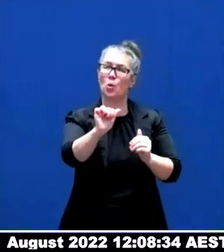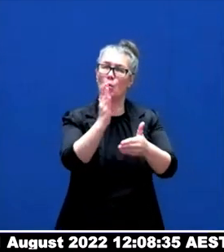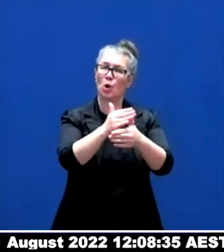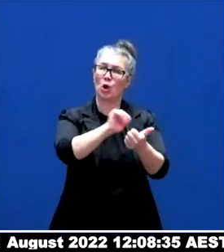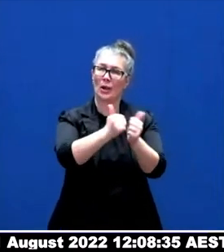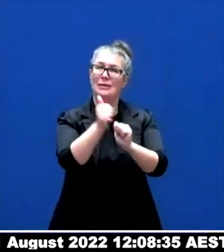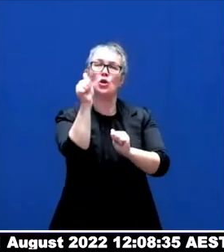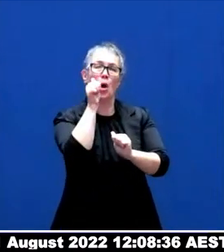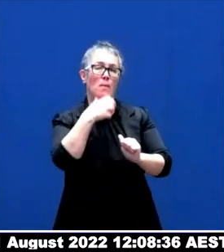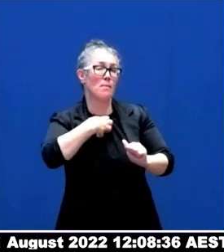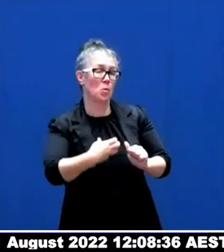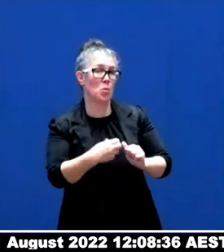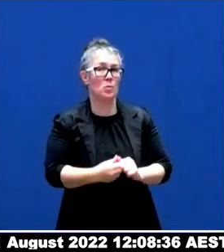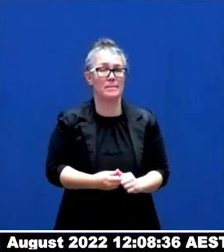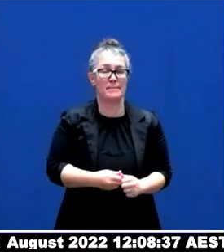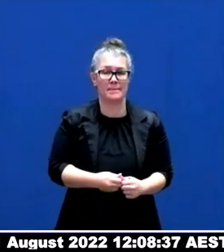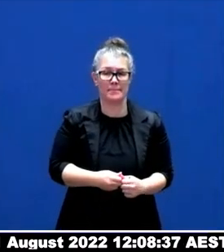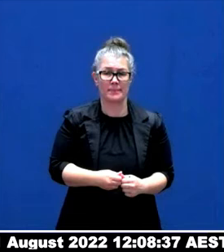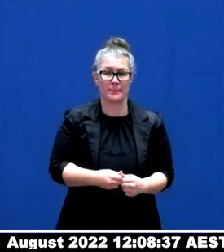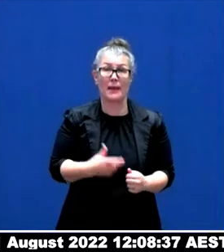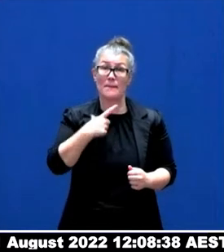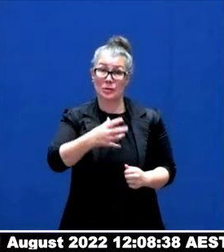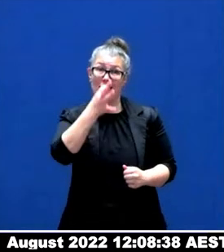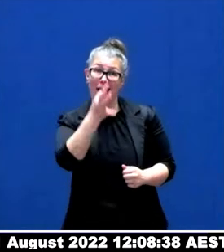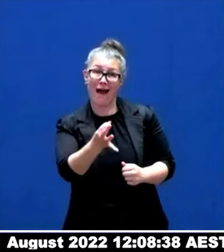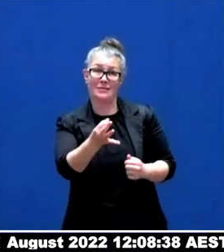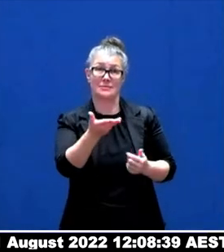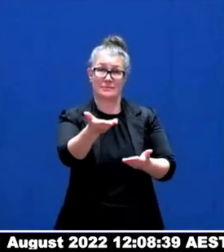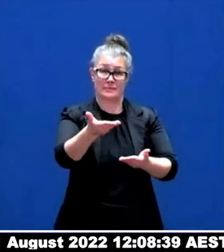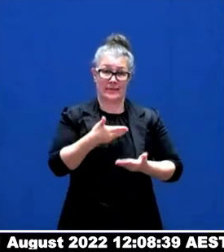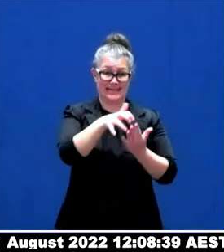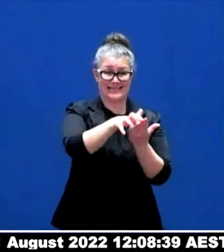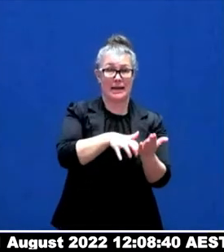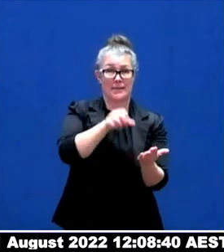Alright. So, when we asked you to provide a Statement, we did ask you some questions,